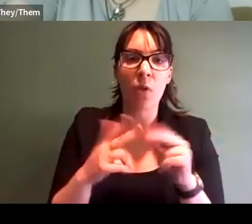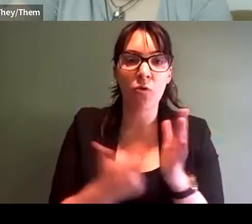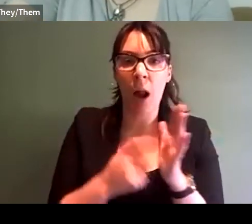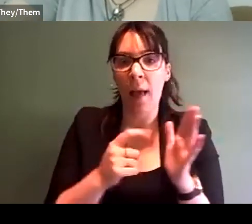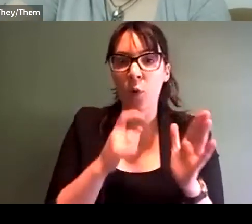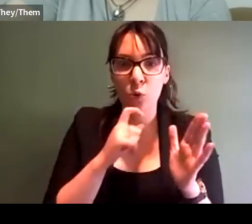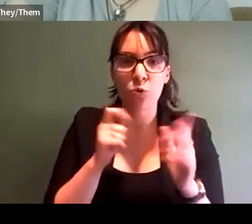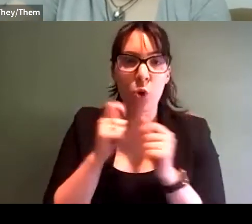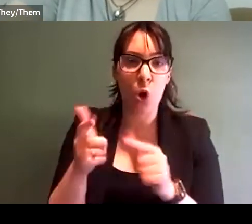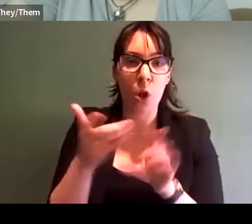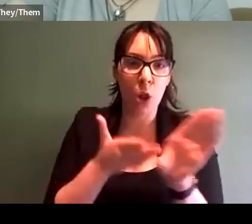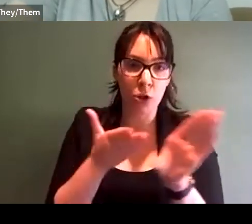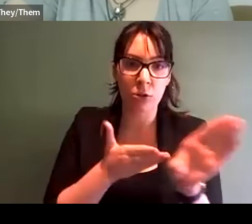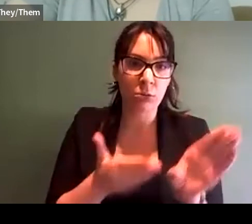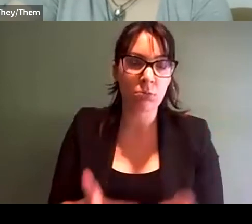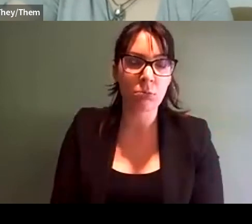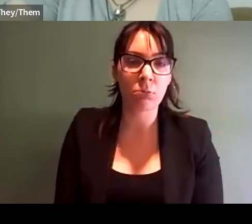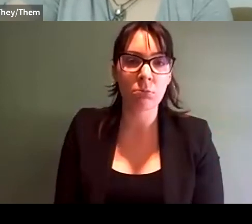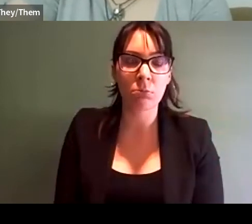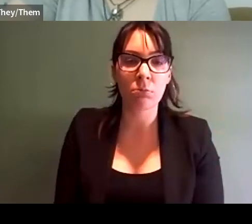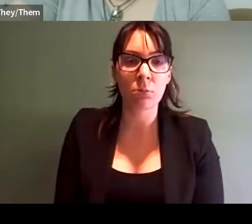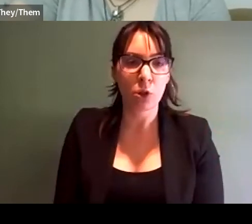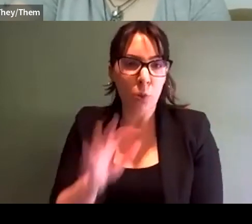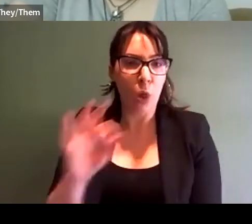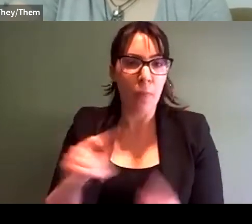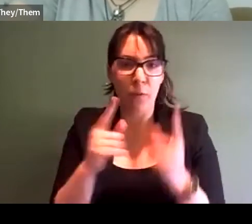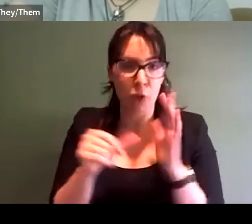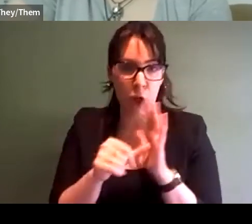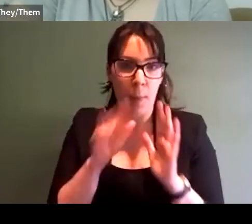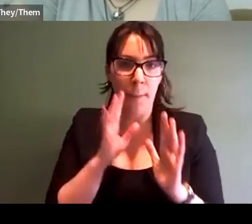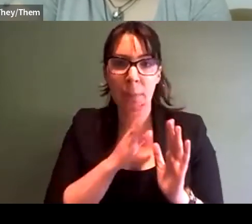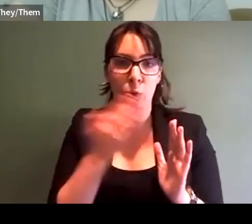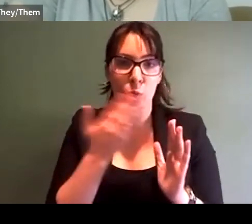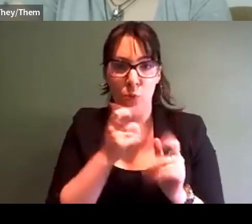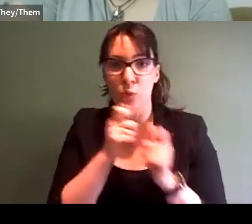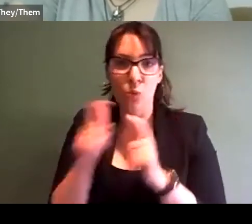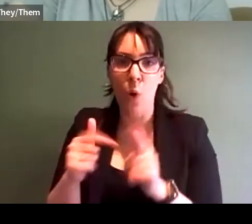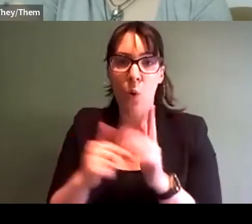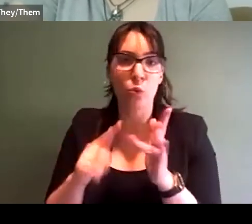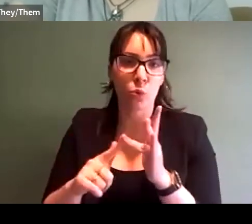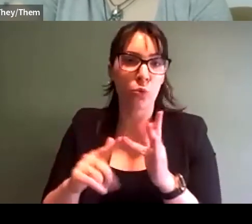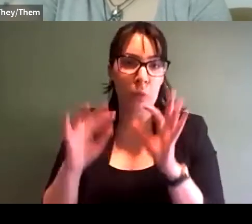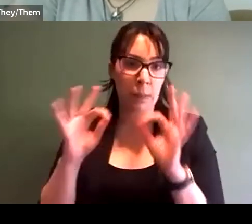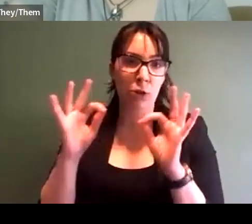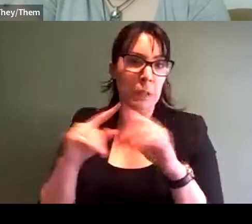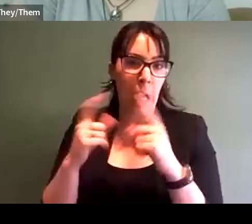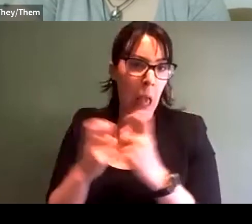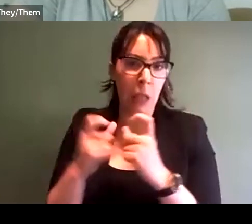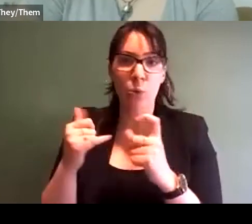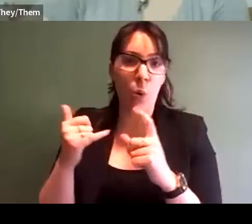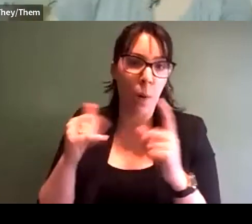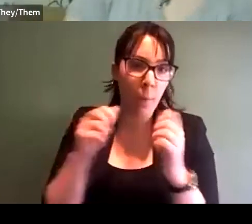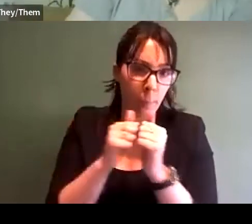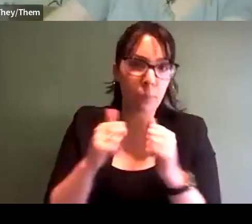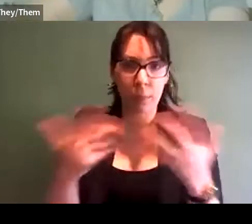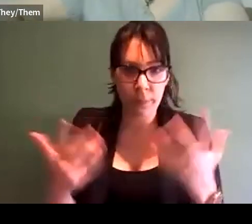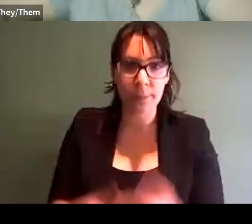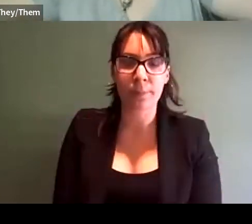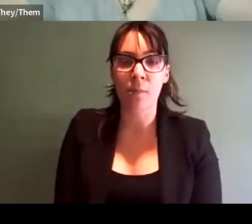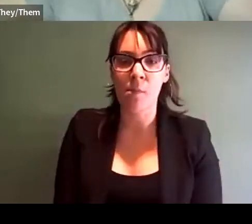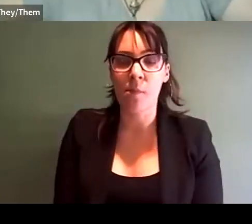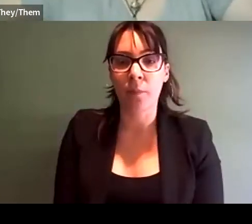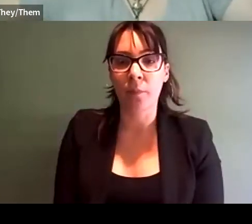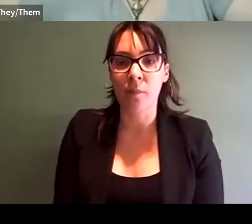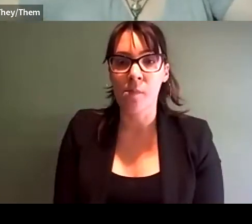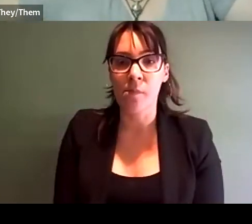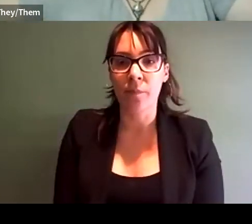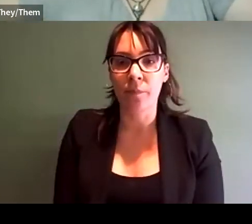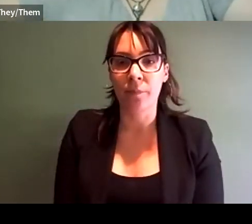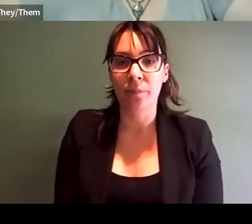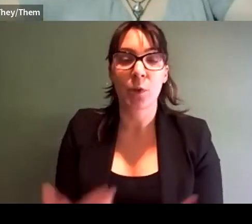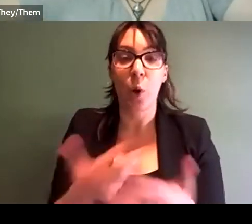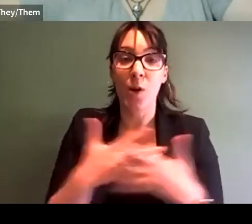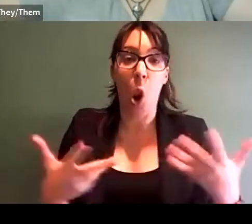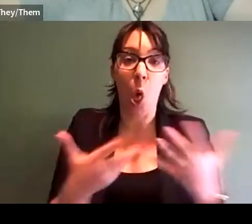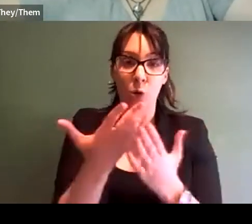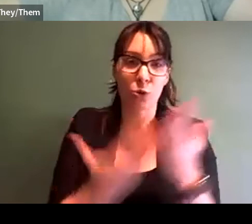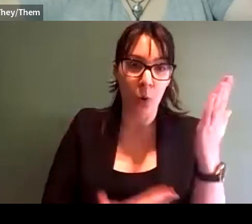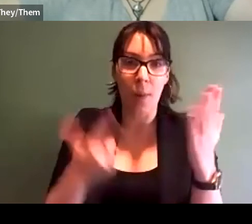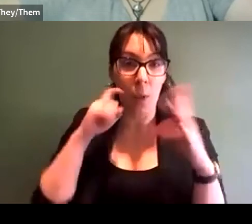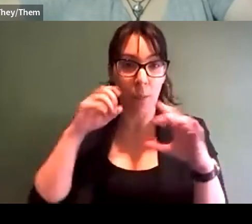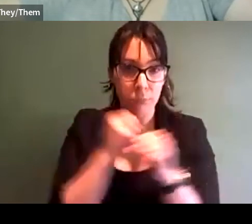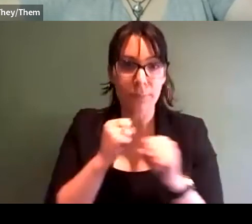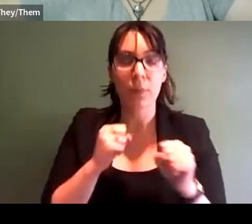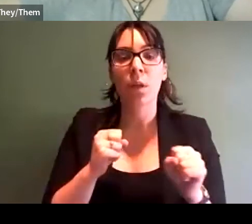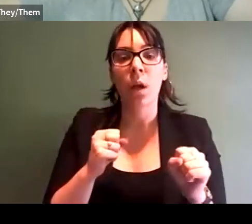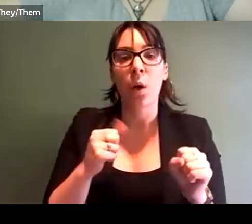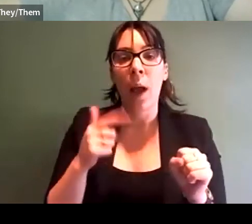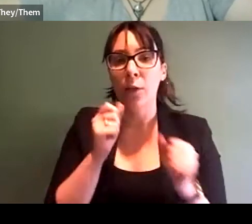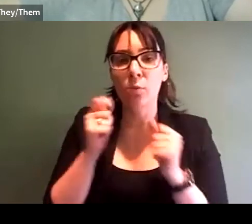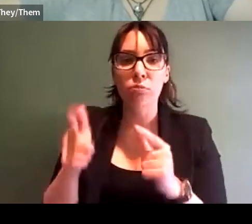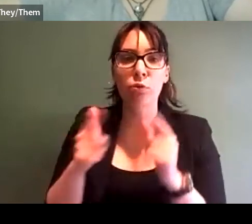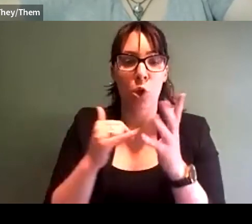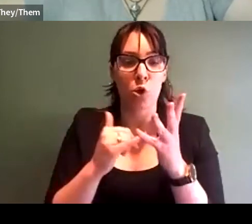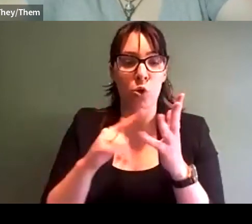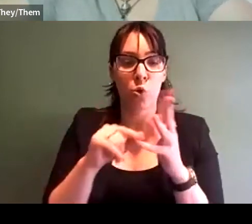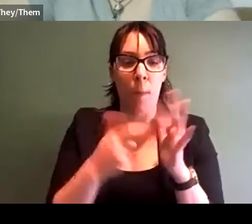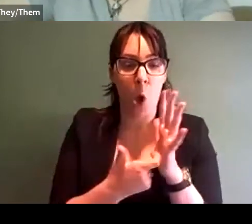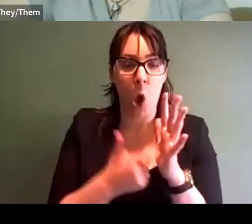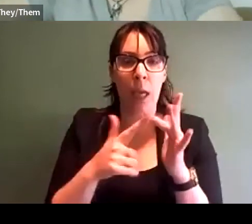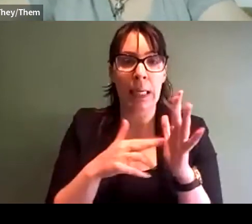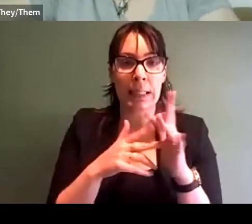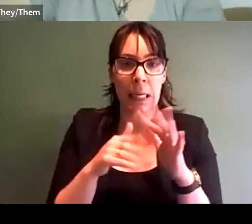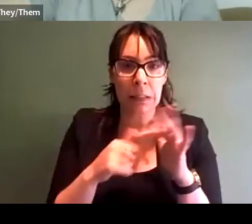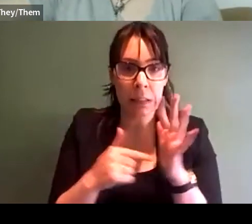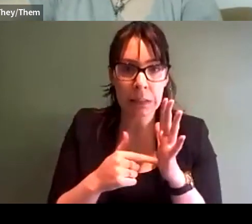Back then, so it's not like I hadn't done something like this prior in my life. And a lot of that ended up having to be, you know, long story short, we had a bit of a complaint to the legal Superintendent from Emory, and the superintendent basically told